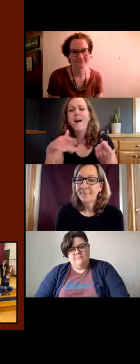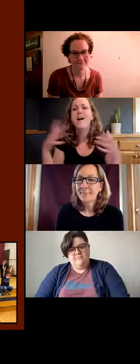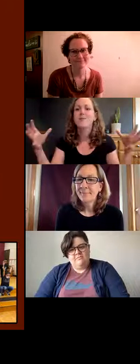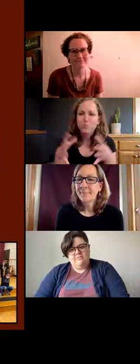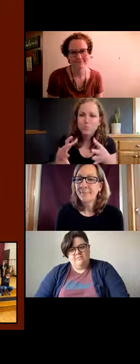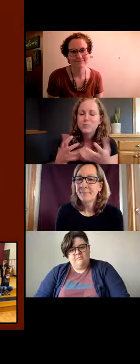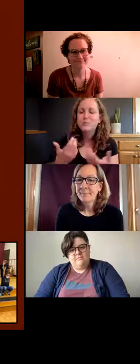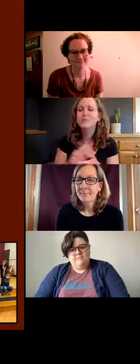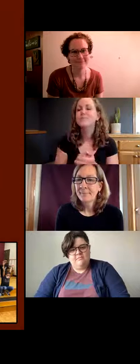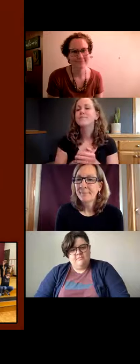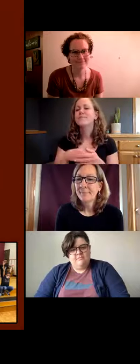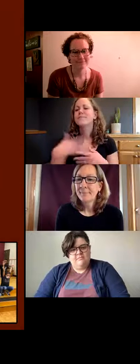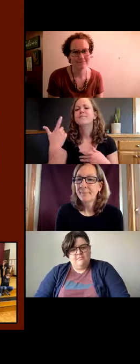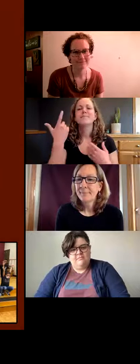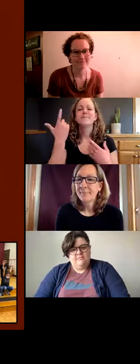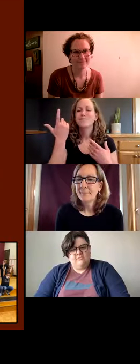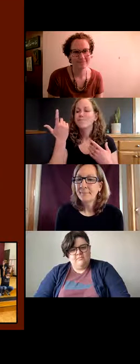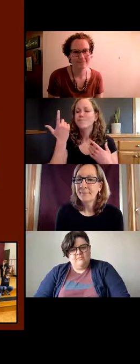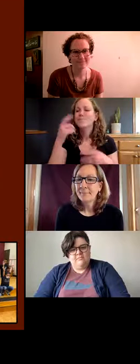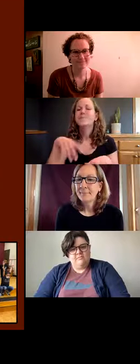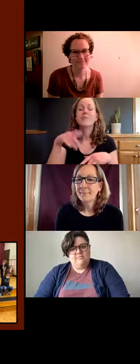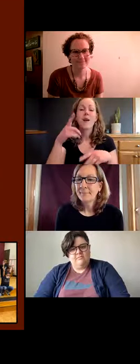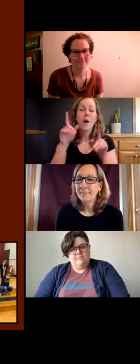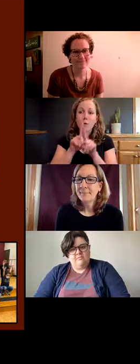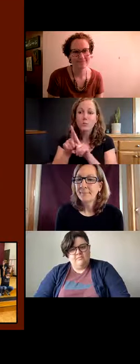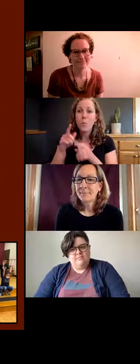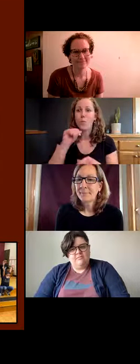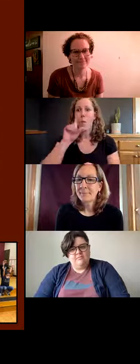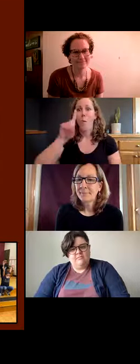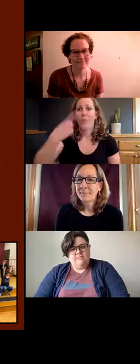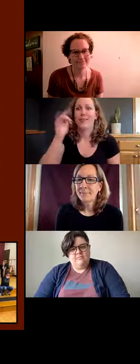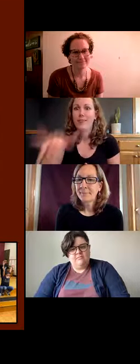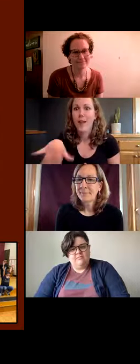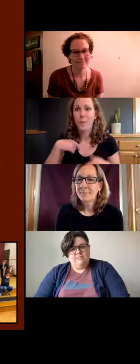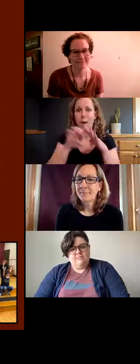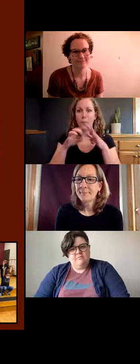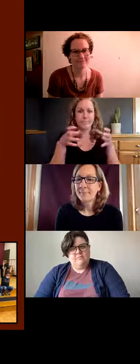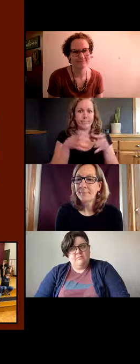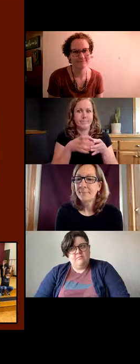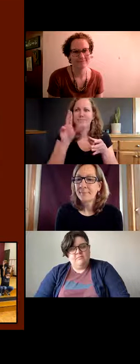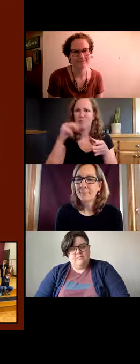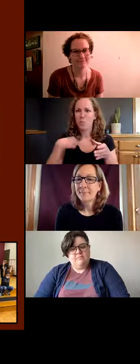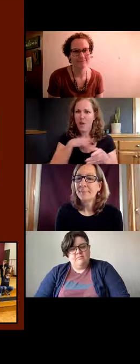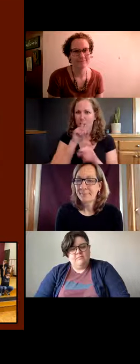We have many celebrations that we get together with, such as homecoming. Not only that, but as an